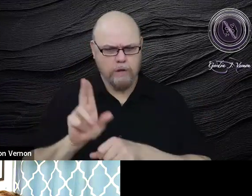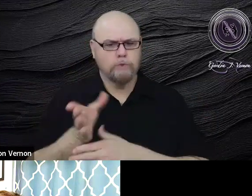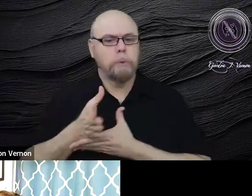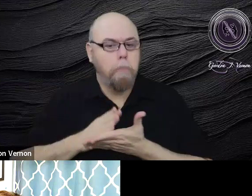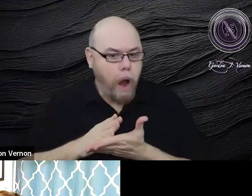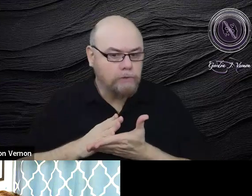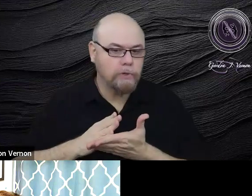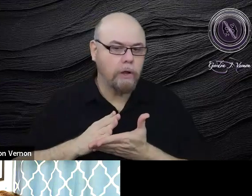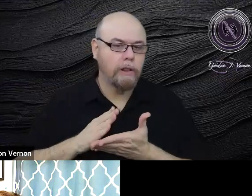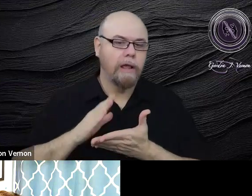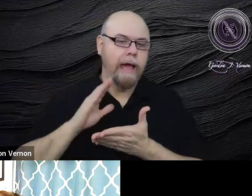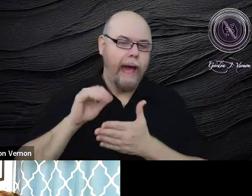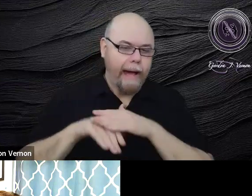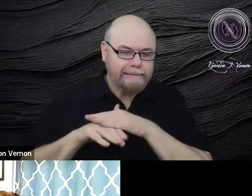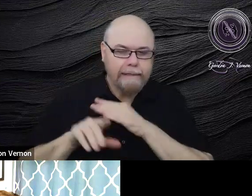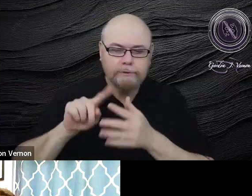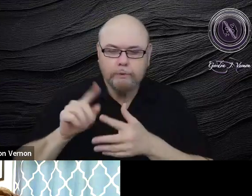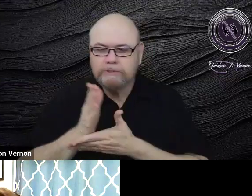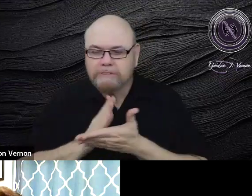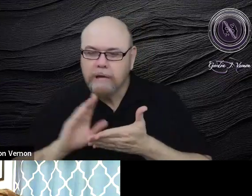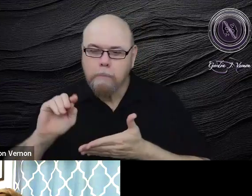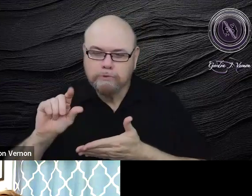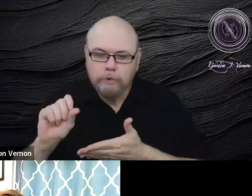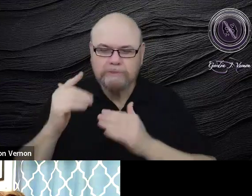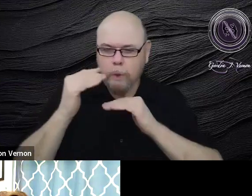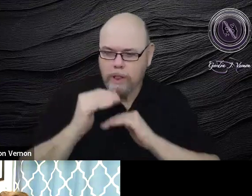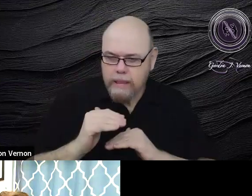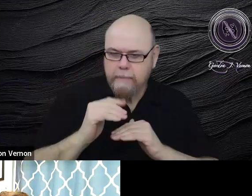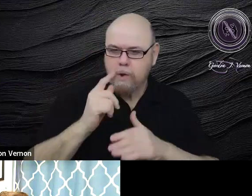to the left, which could be considered target enhancement.